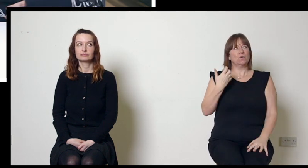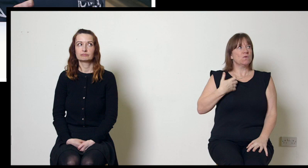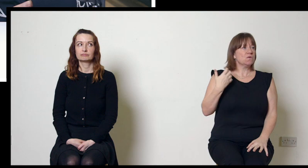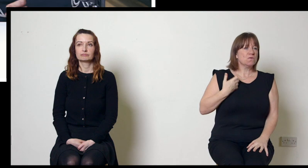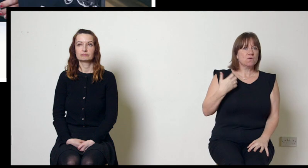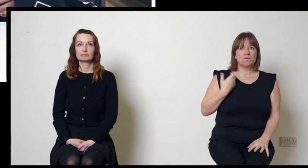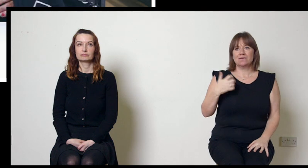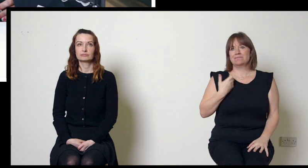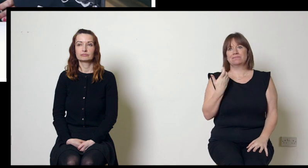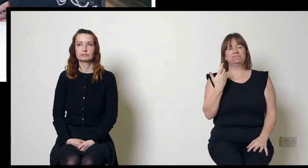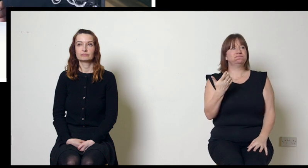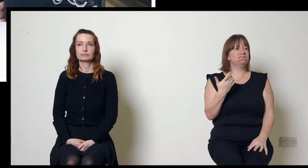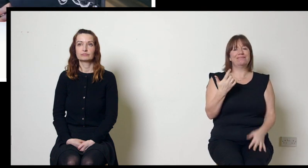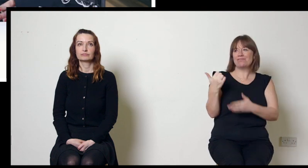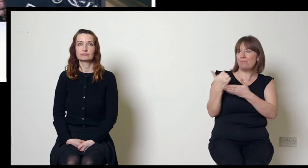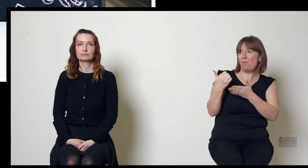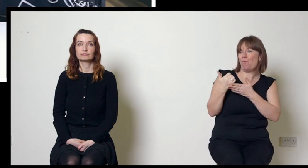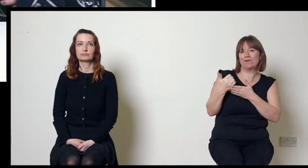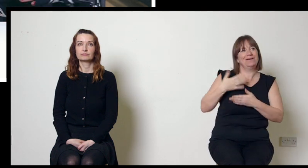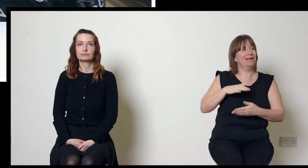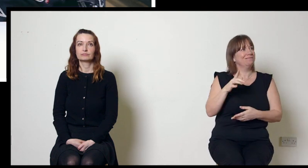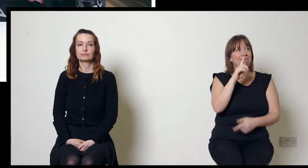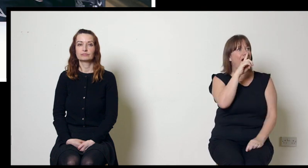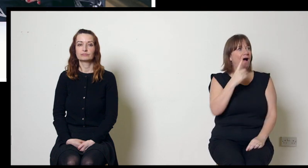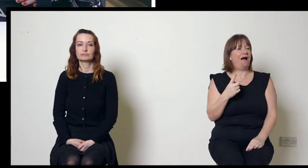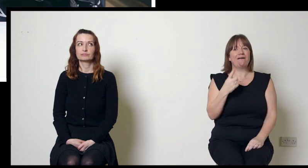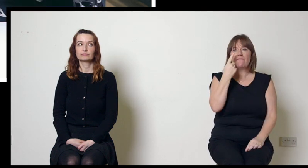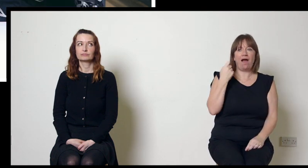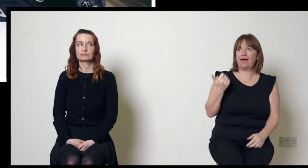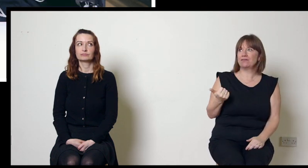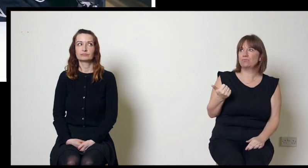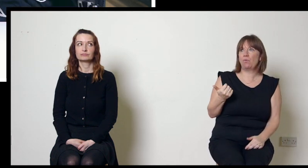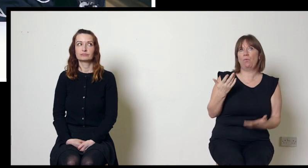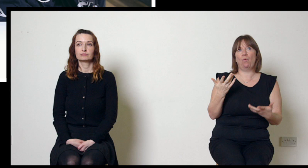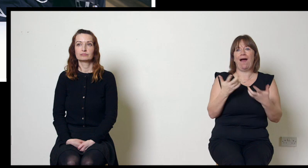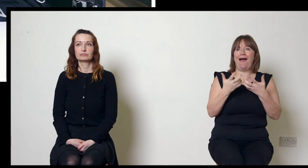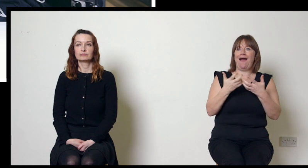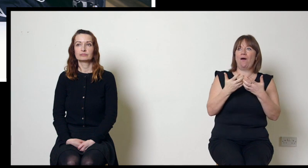they're not being able to find the support they need or how the works